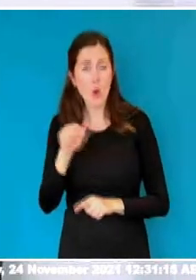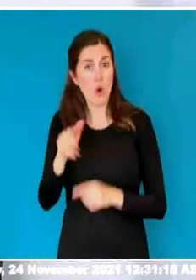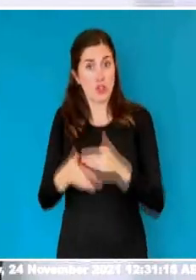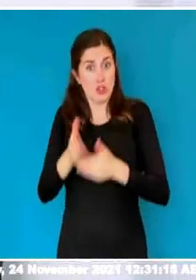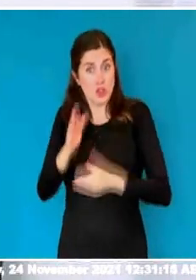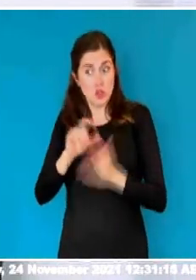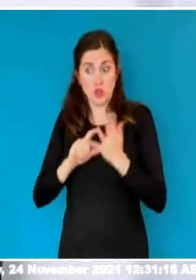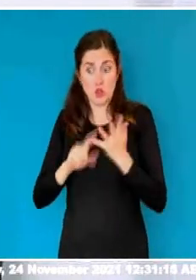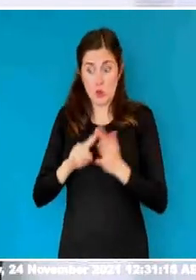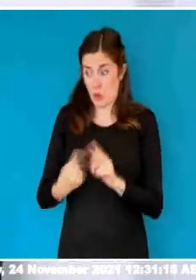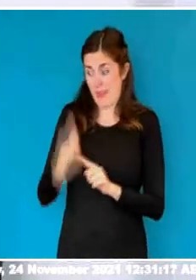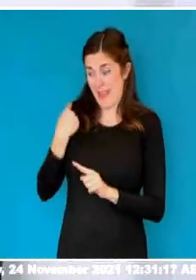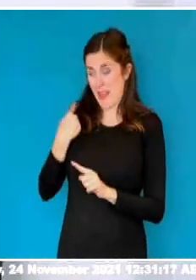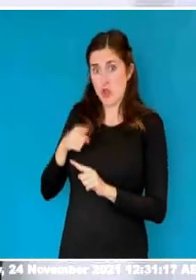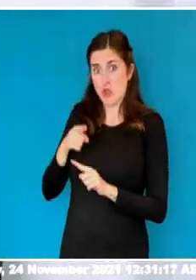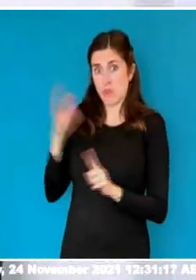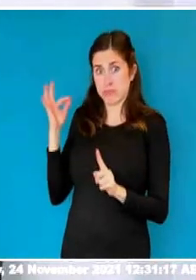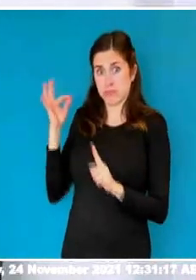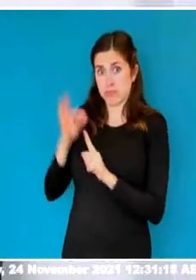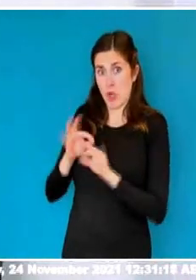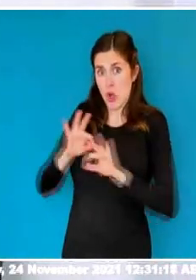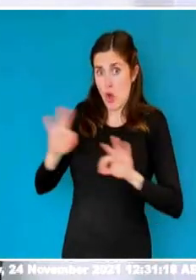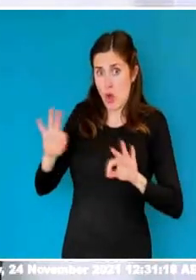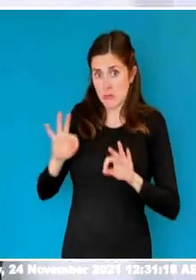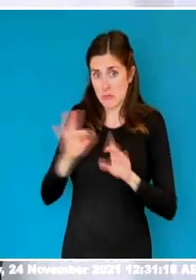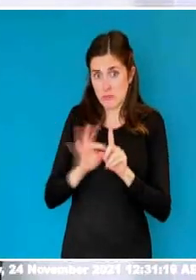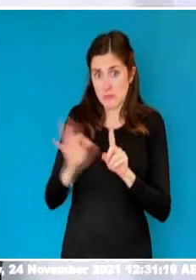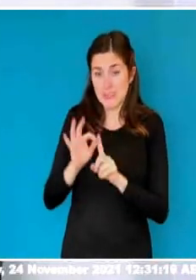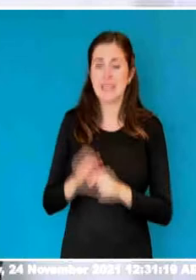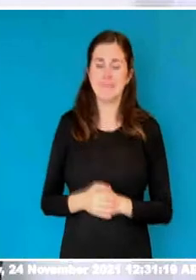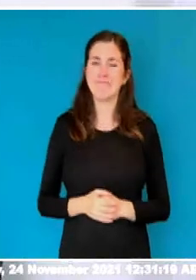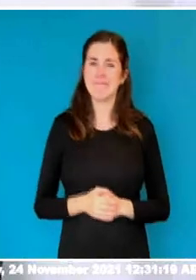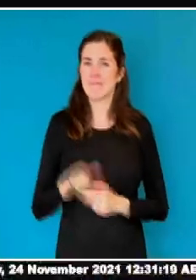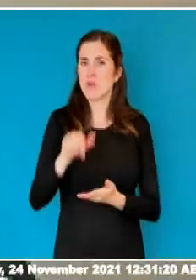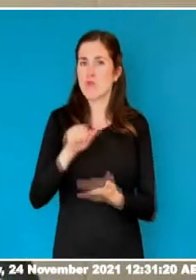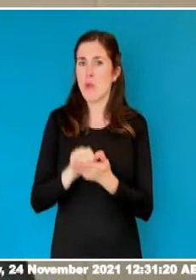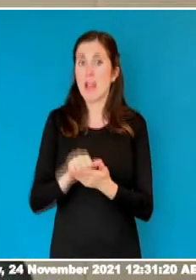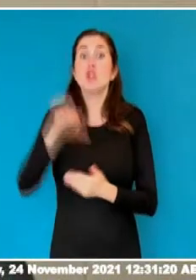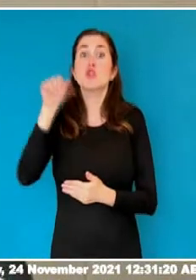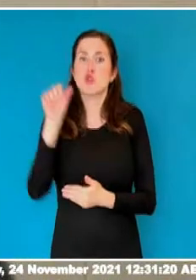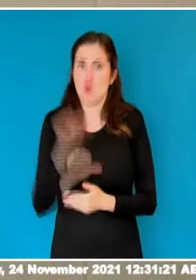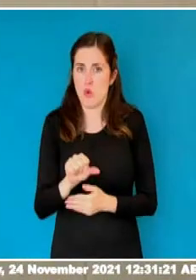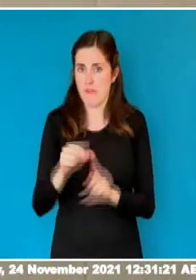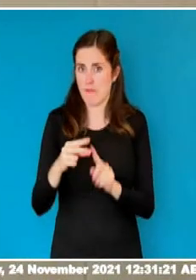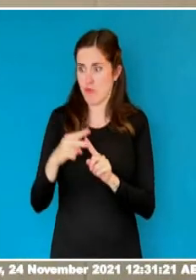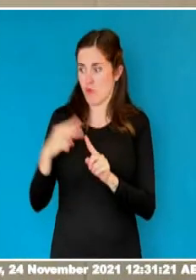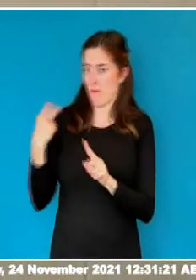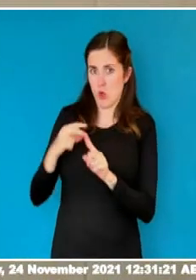getting to it now? MR AIKMAN: It was the date the review was due, to be clear on that